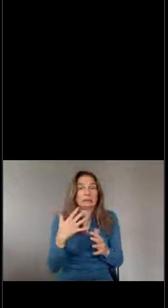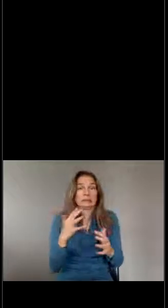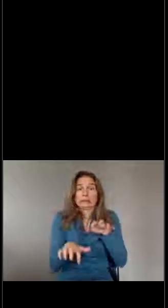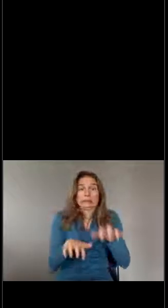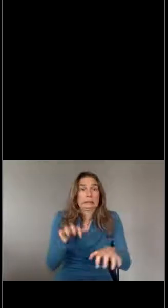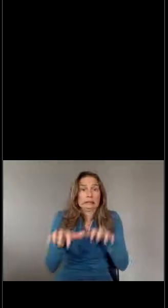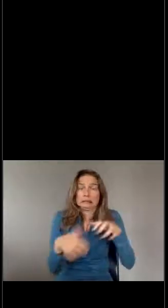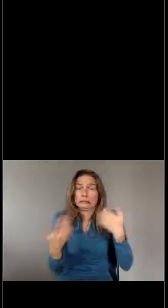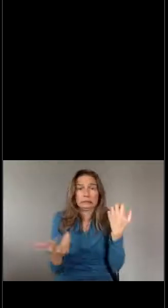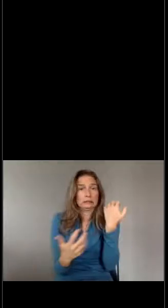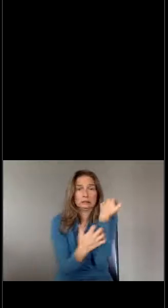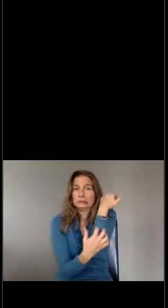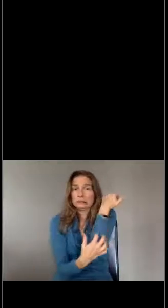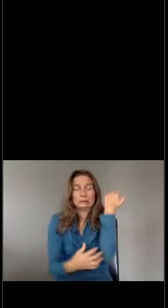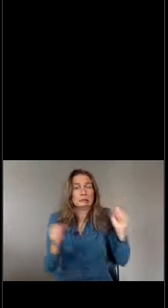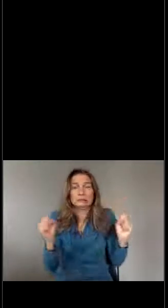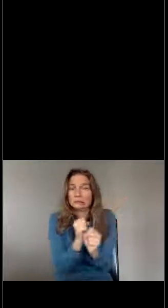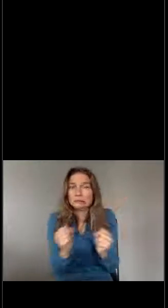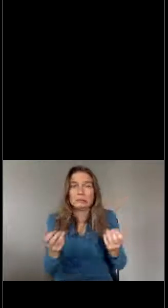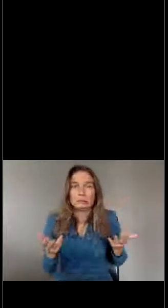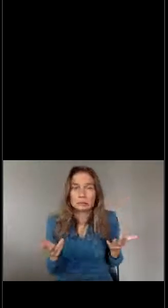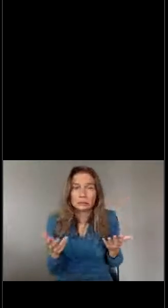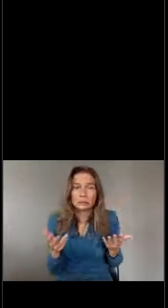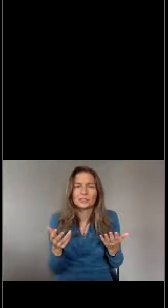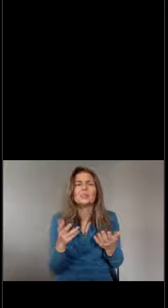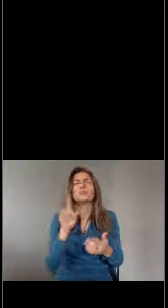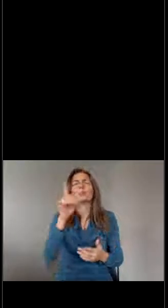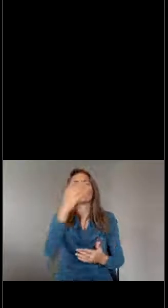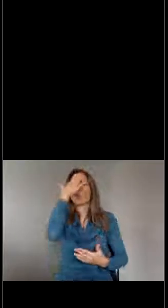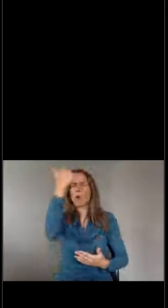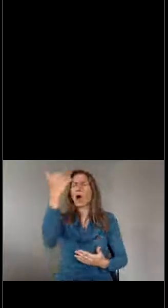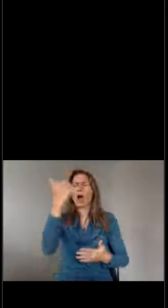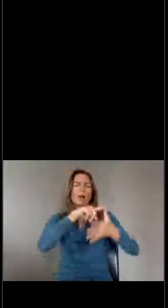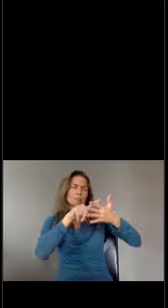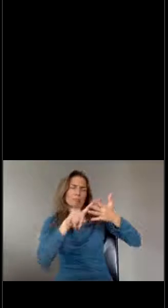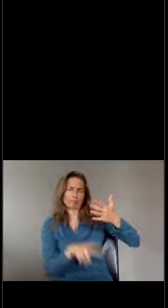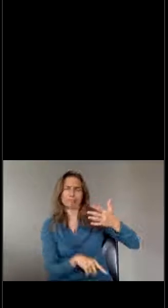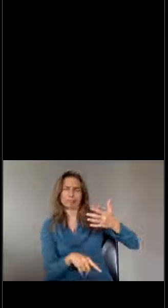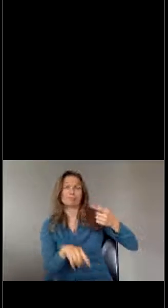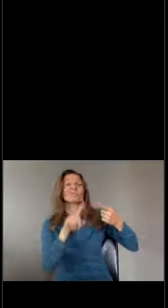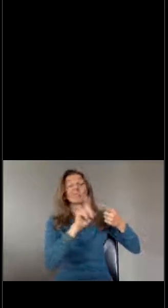and it's much true this was a significant challenge in meeting these different costs.